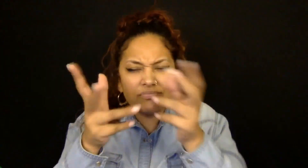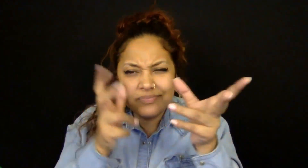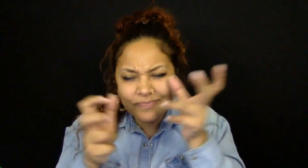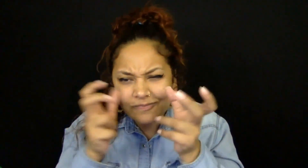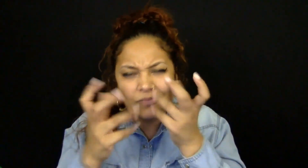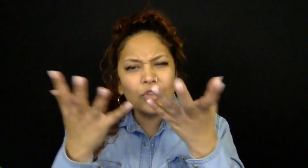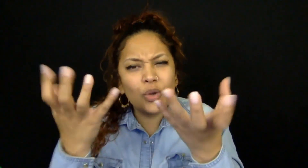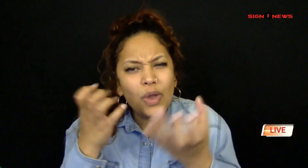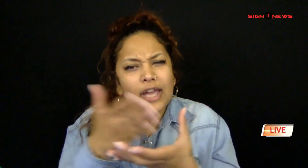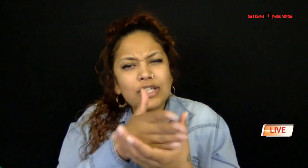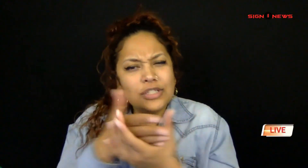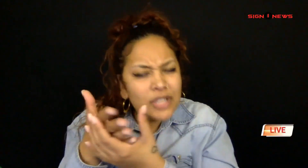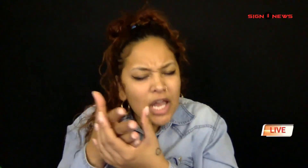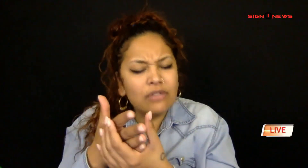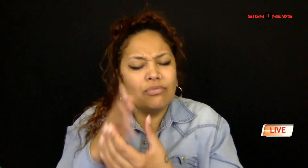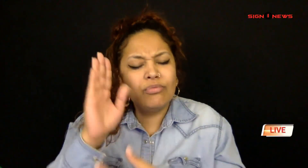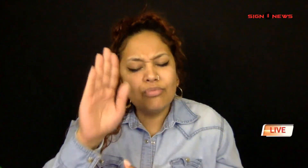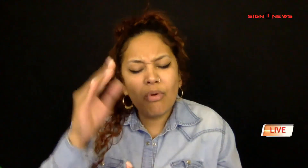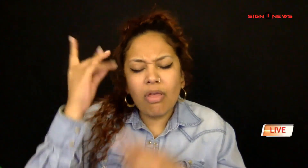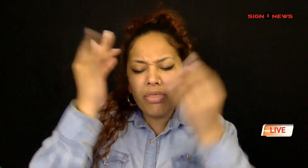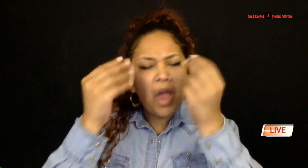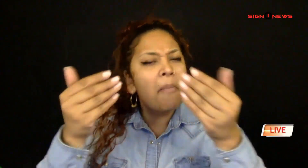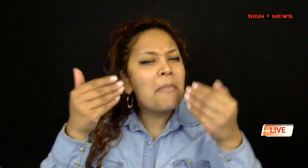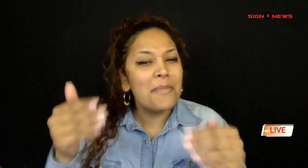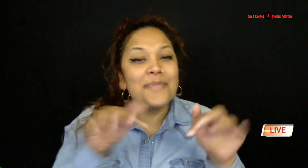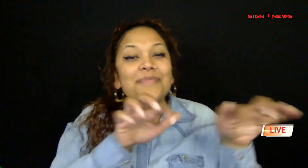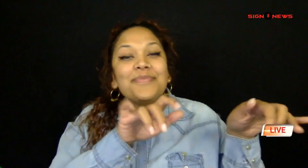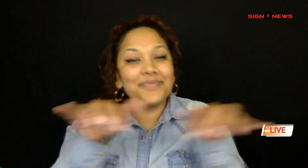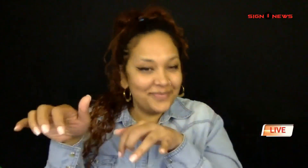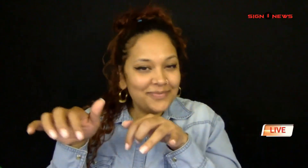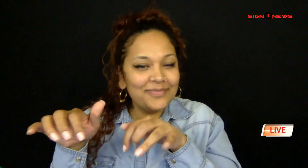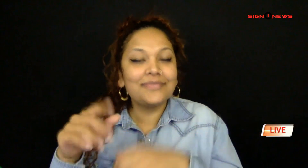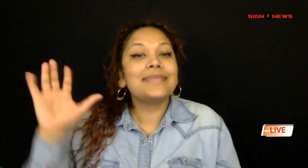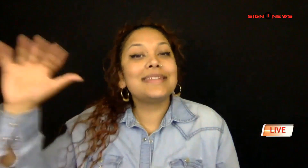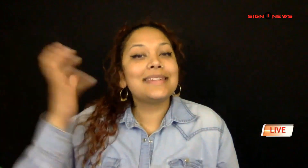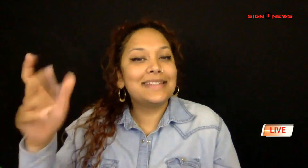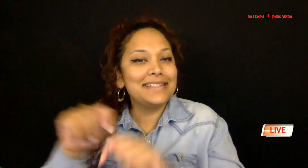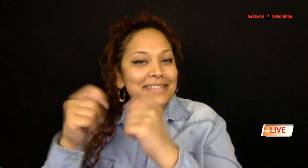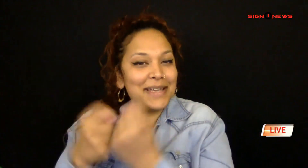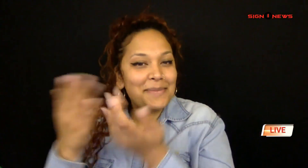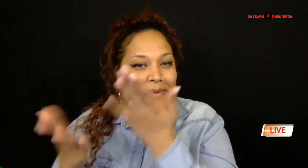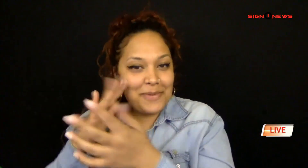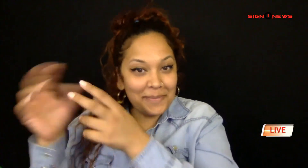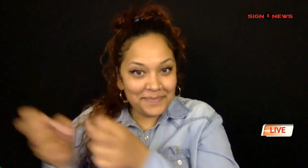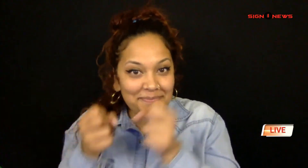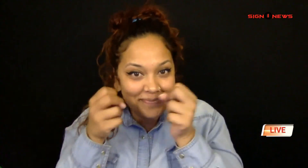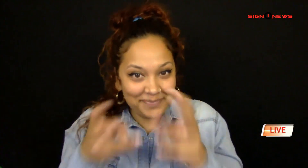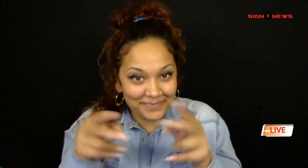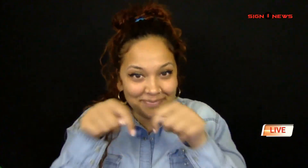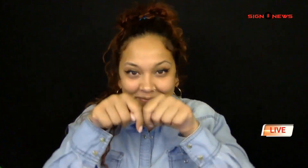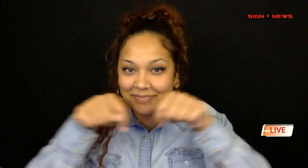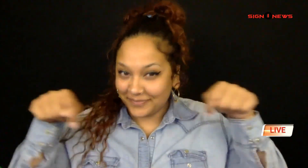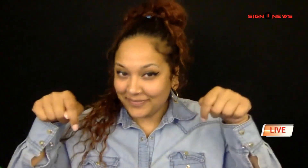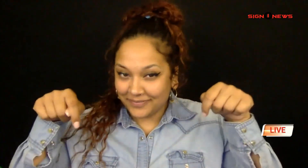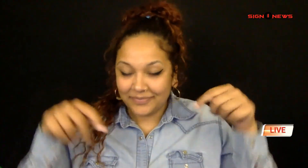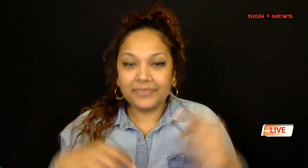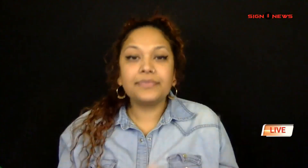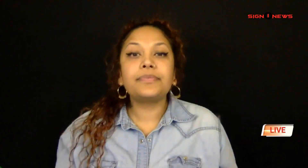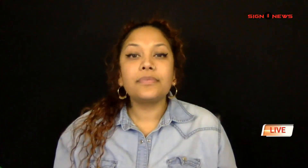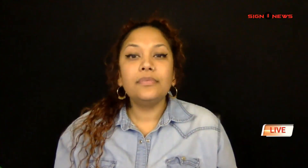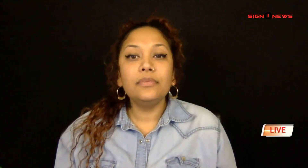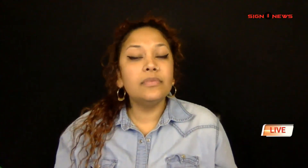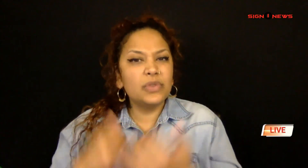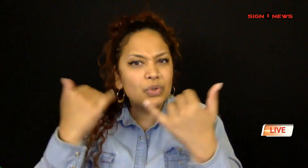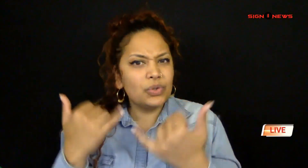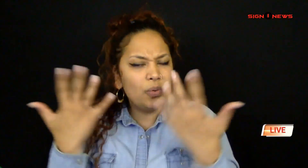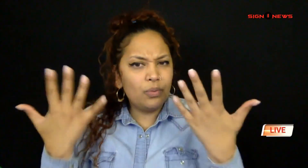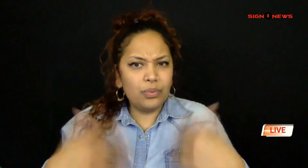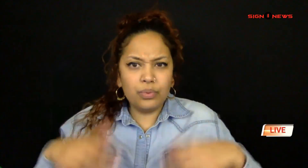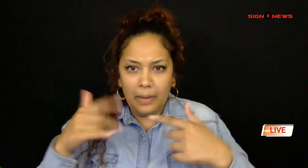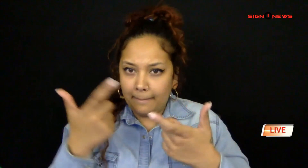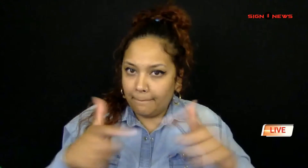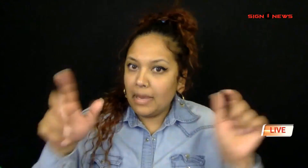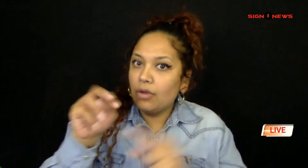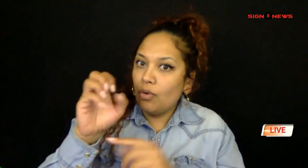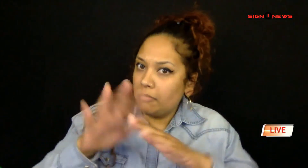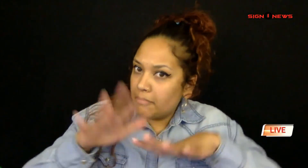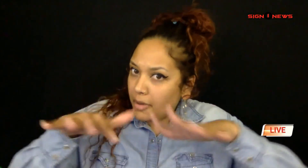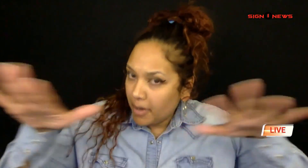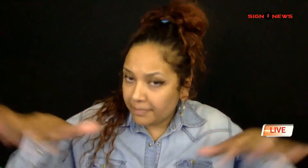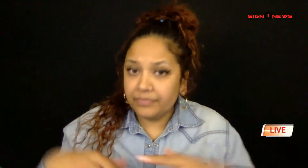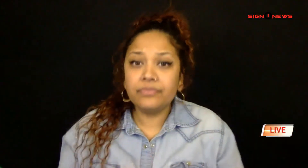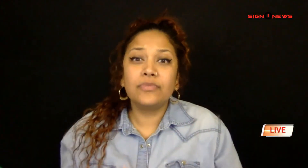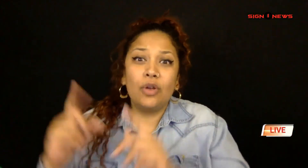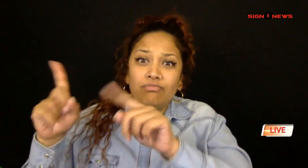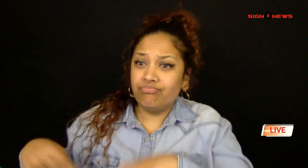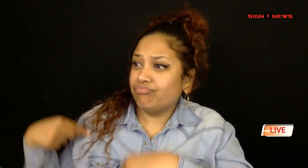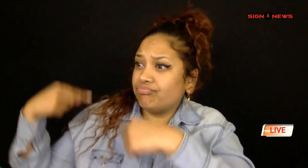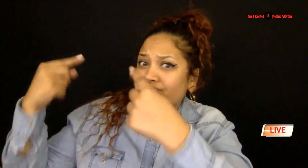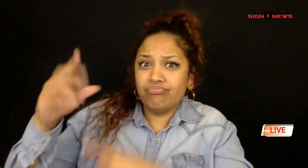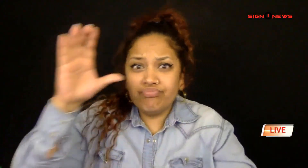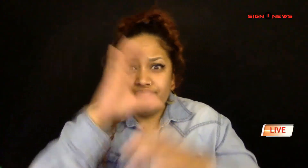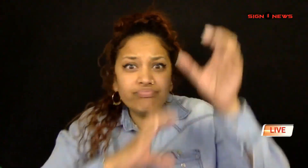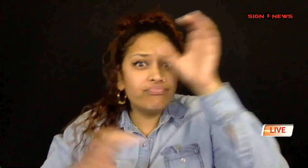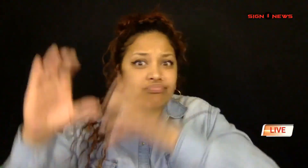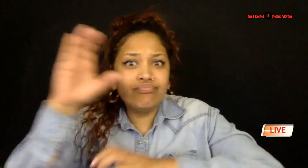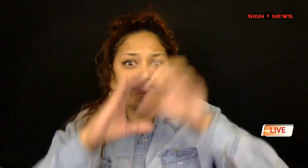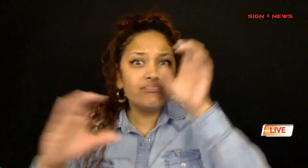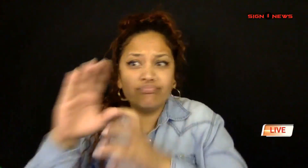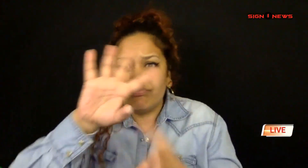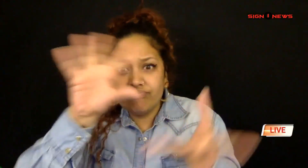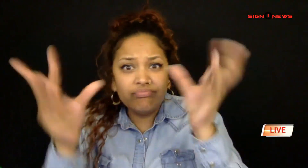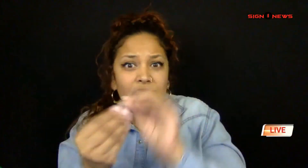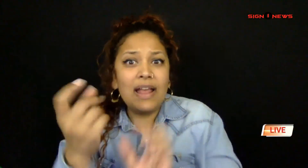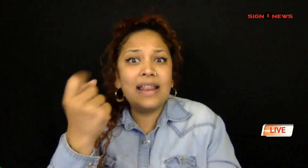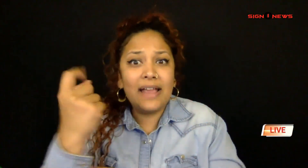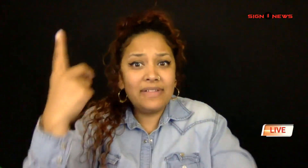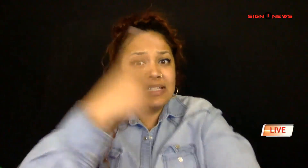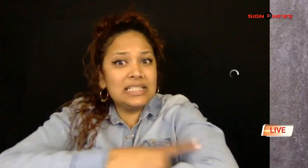an interesting comment during this update we may add it at the bottom of the screen